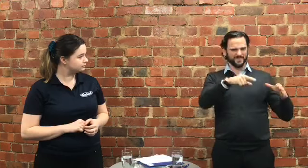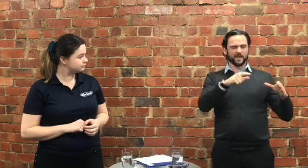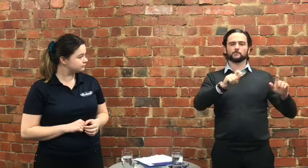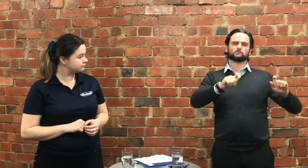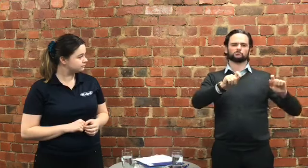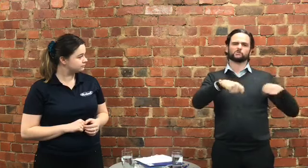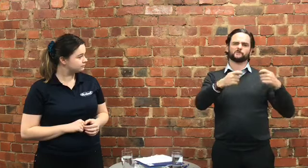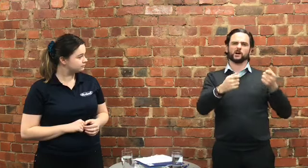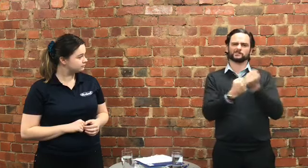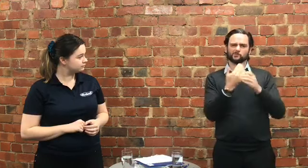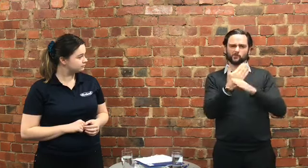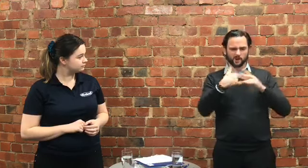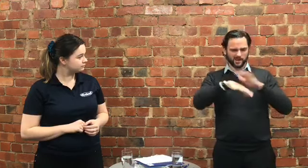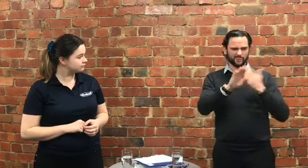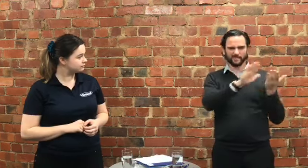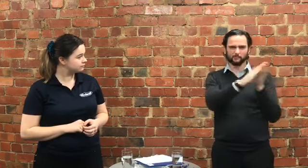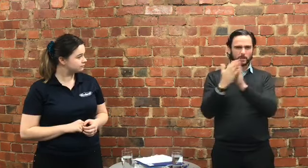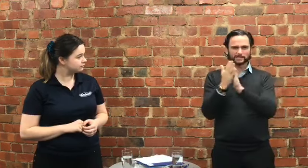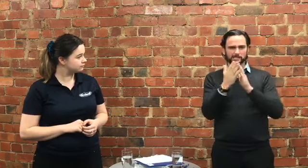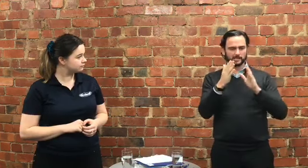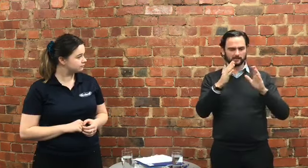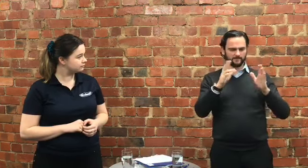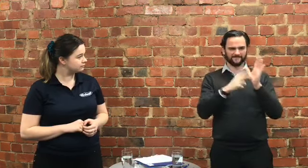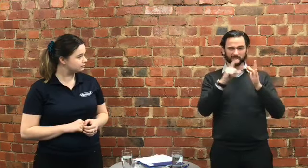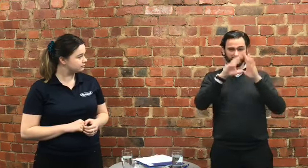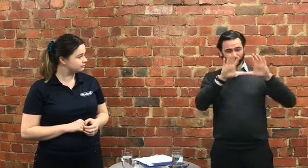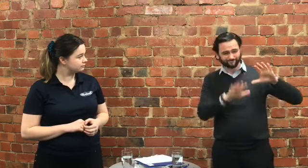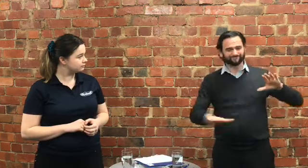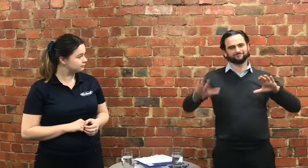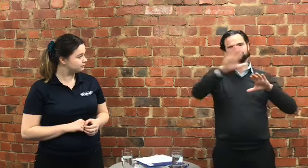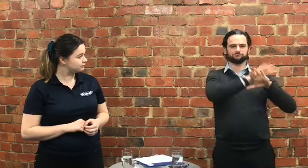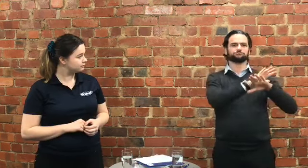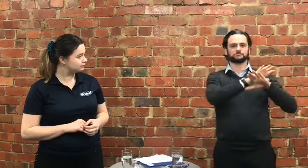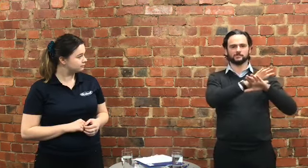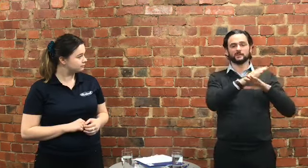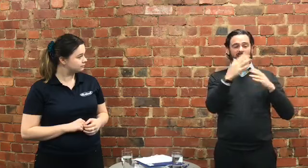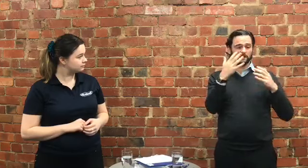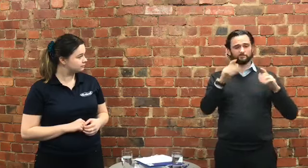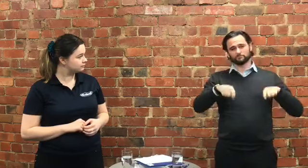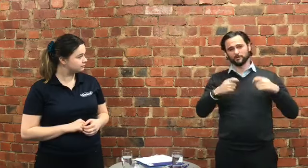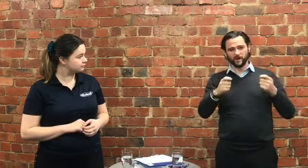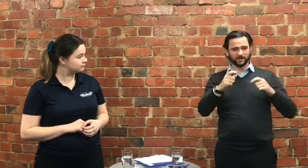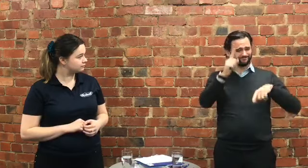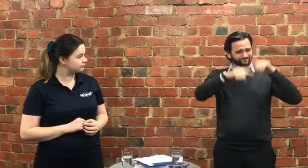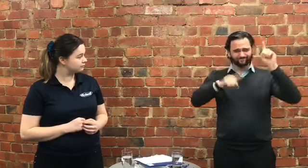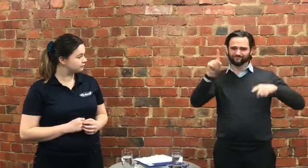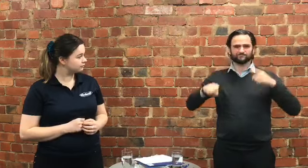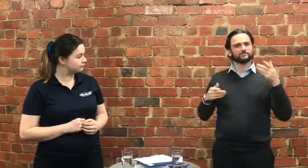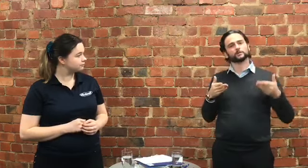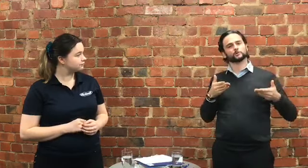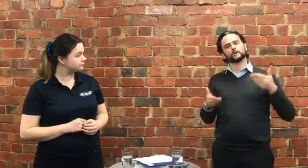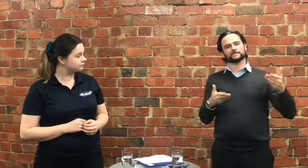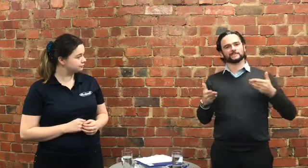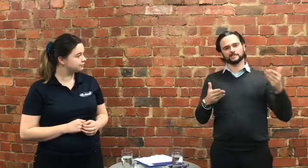We have a group of casuals who divide support services in Victoria in the community.